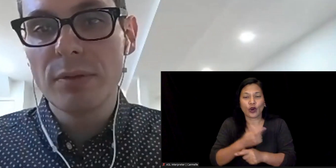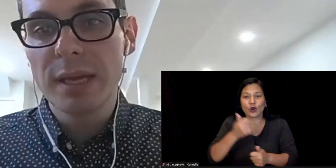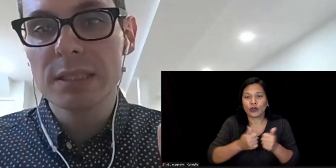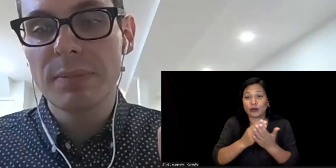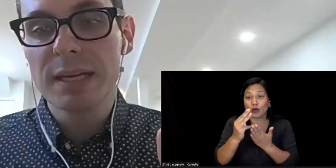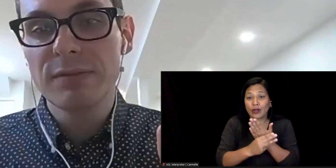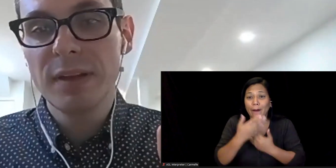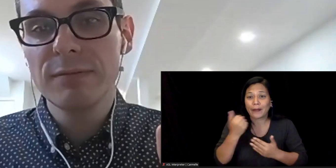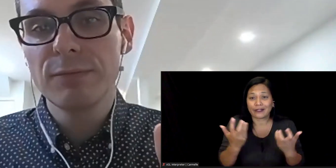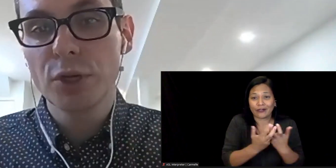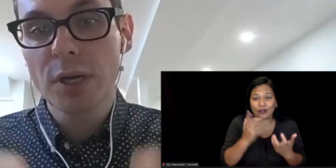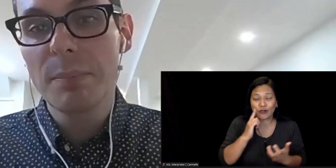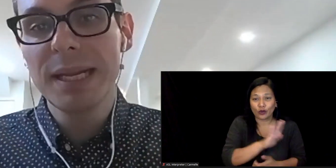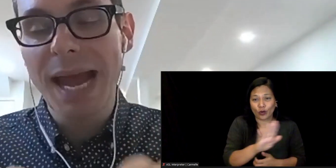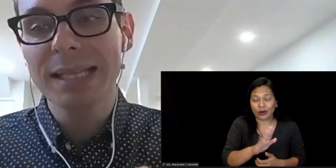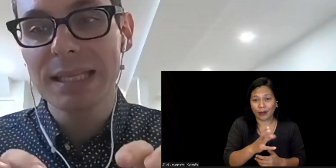think is the best fit for your company at this time.